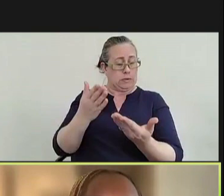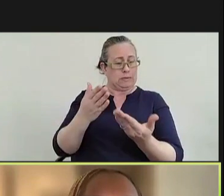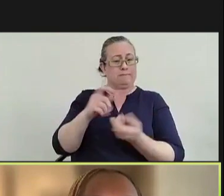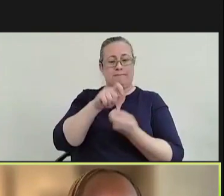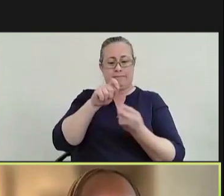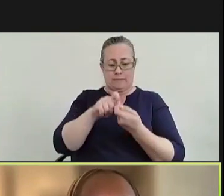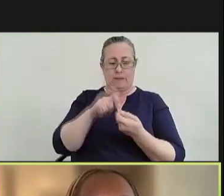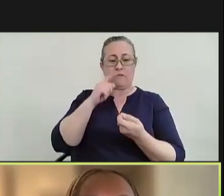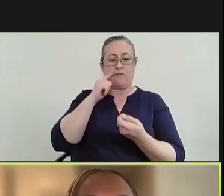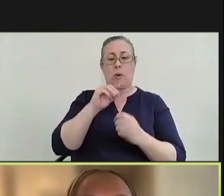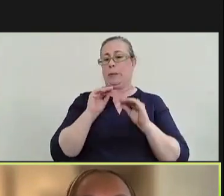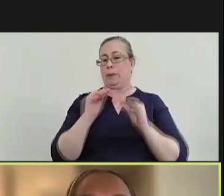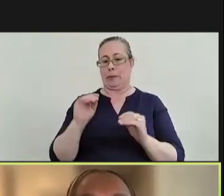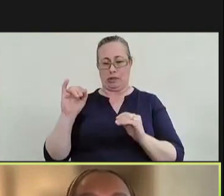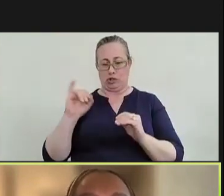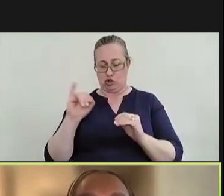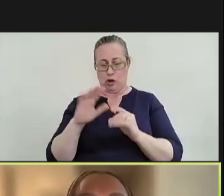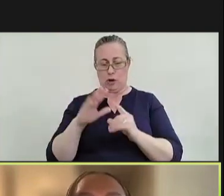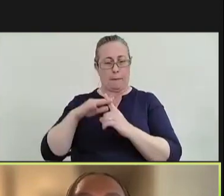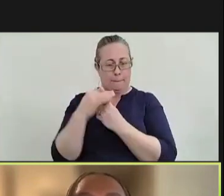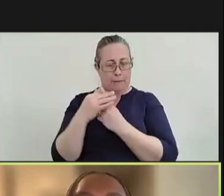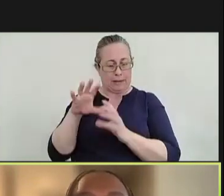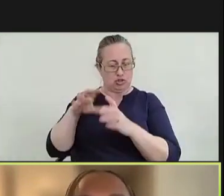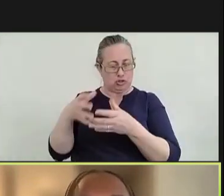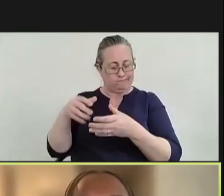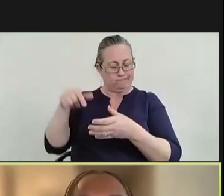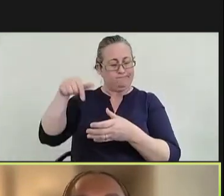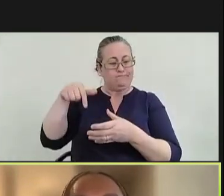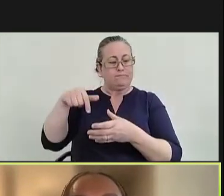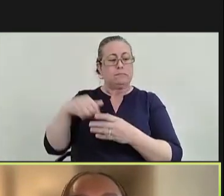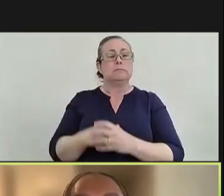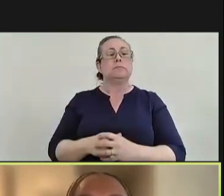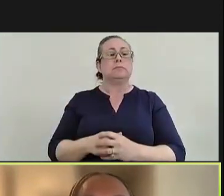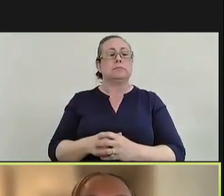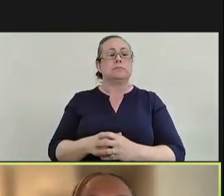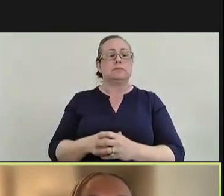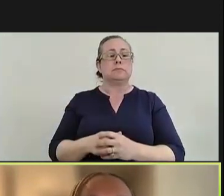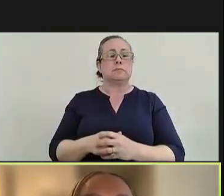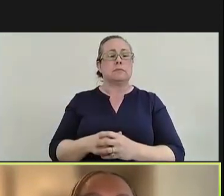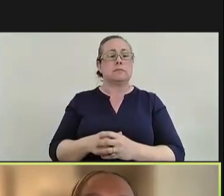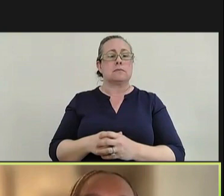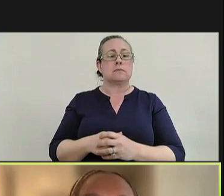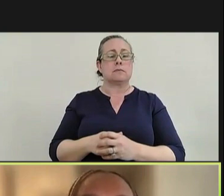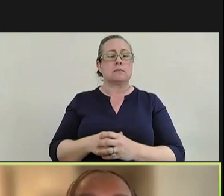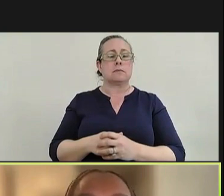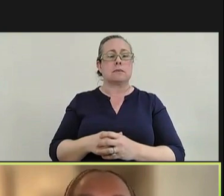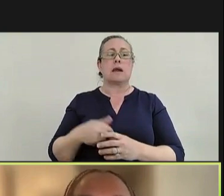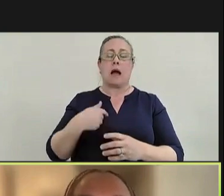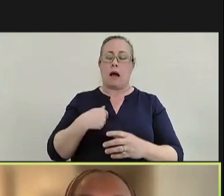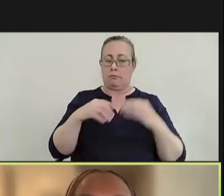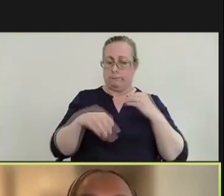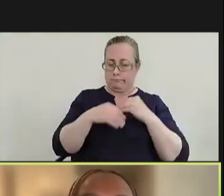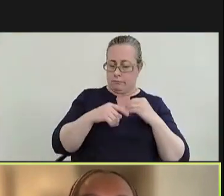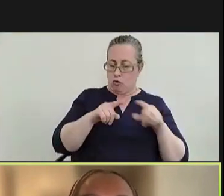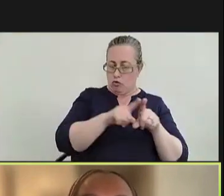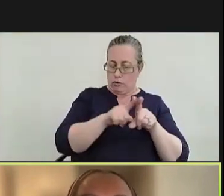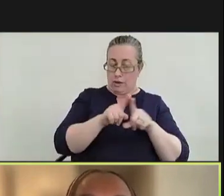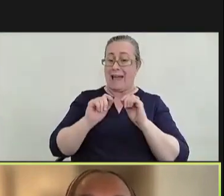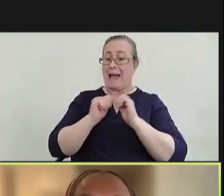the uninsured population, and that's -- I'll say, also, the way that the proposal is framed at the